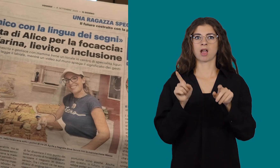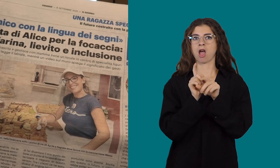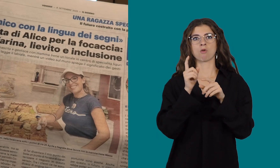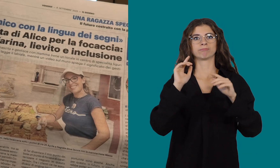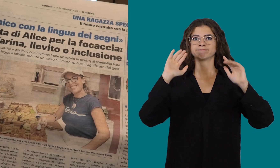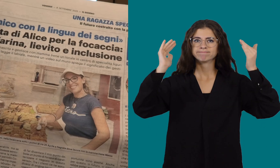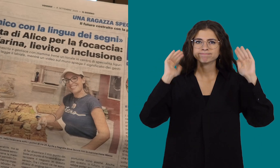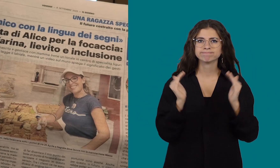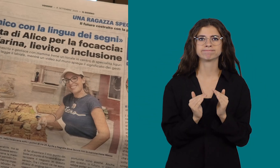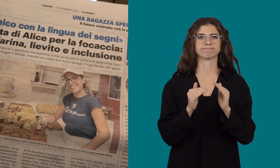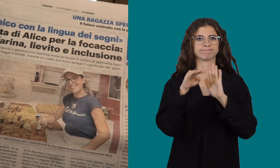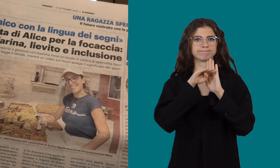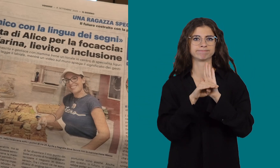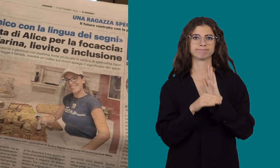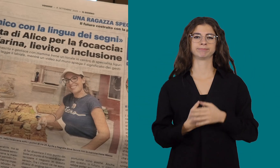When the restrictions eased